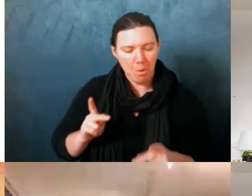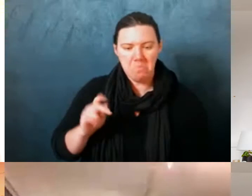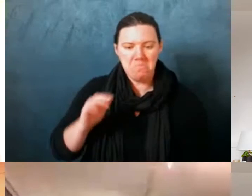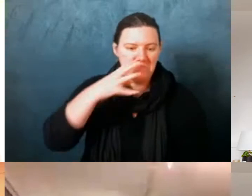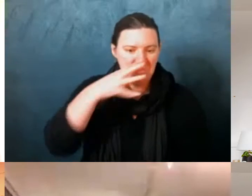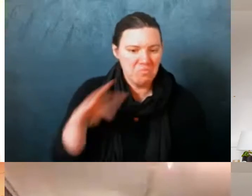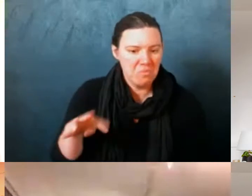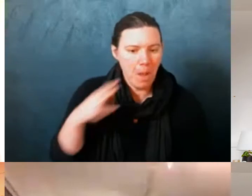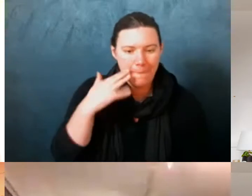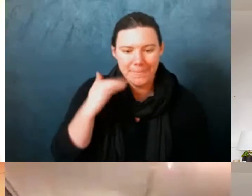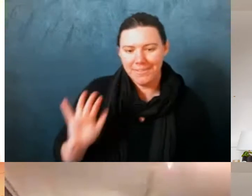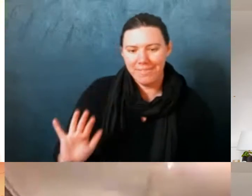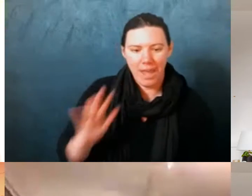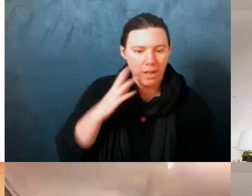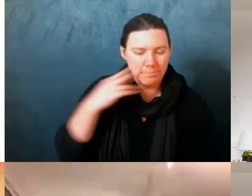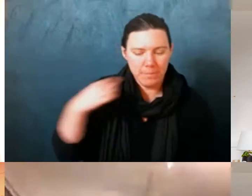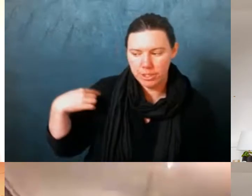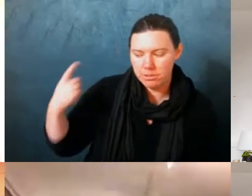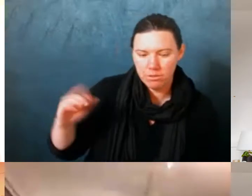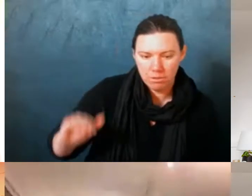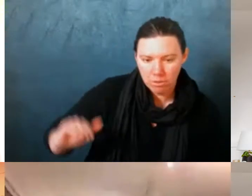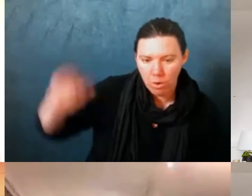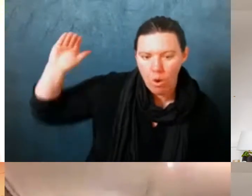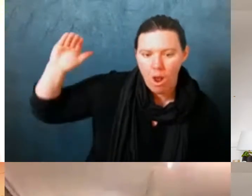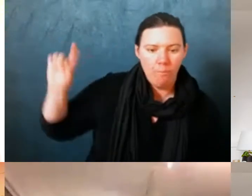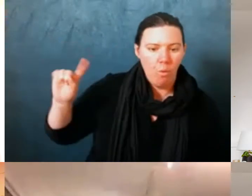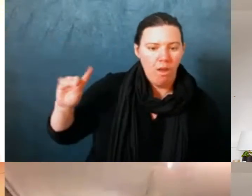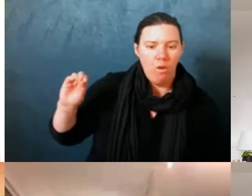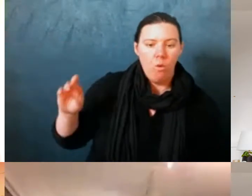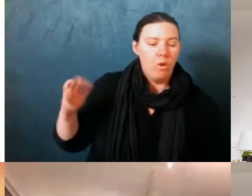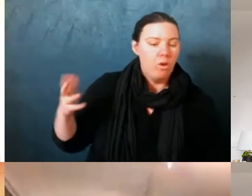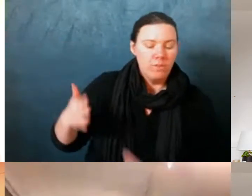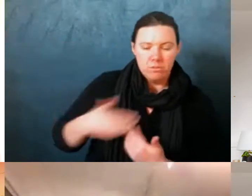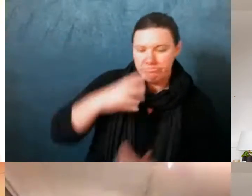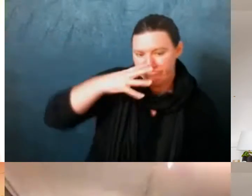or being grouped in a addiction problem